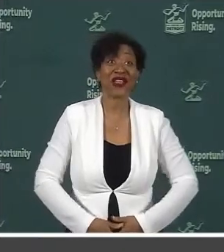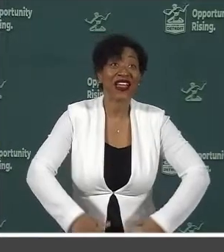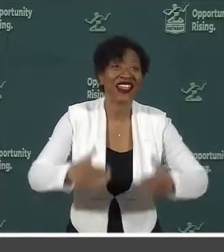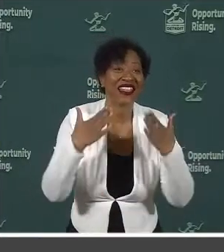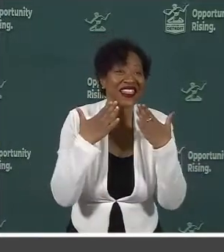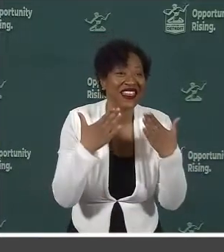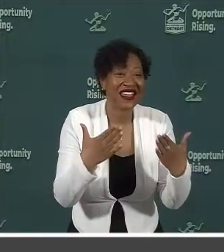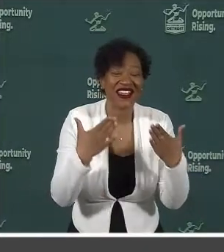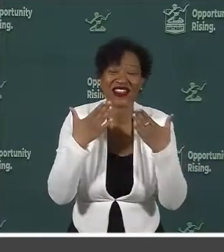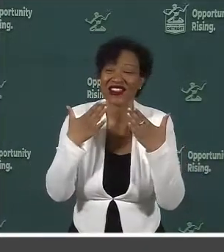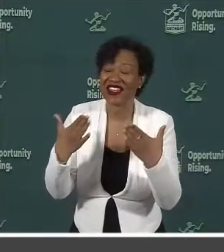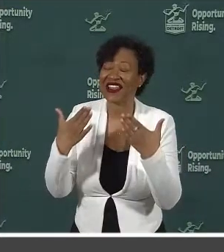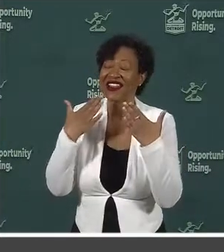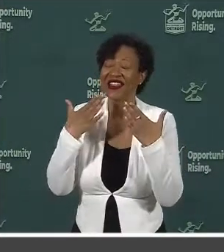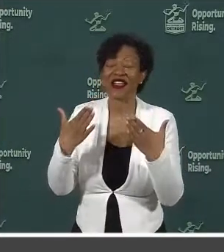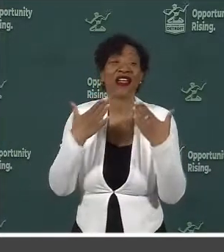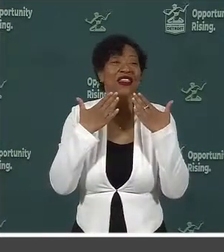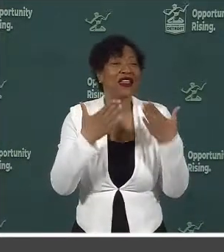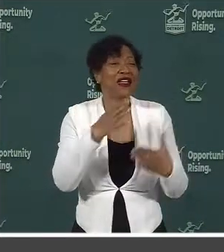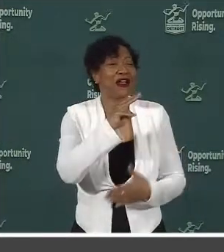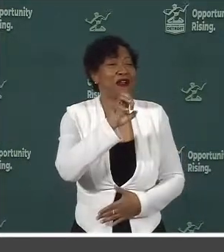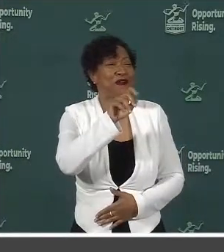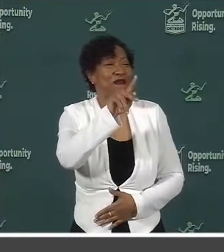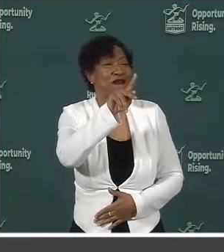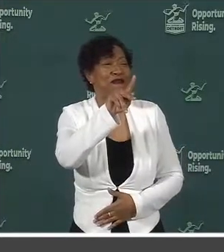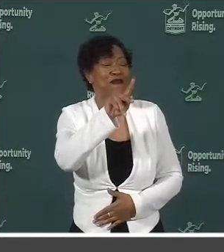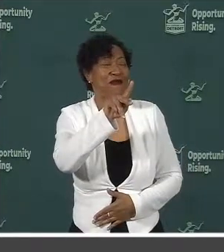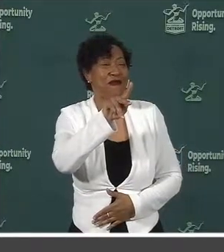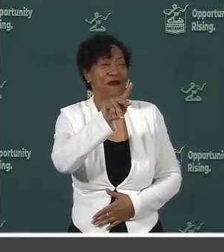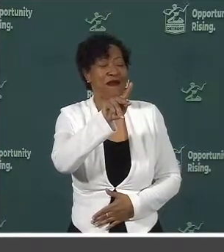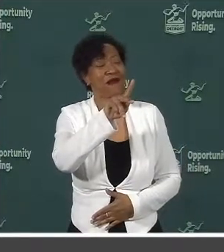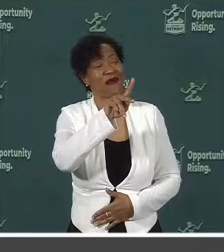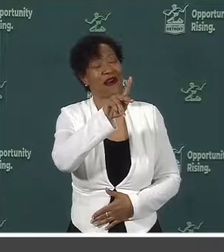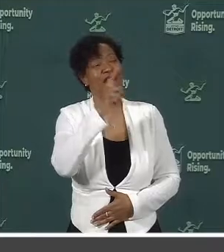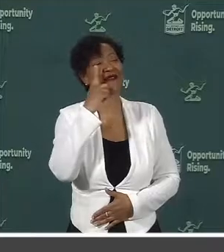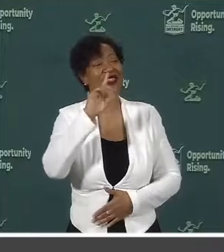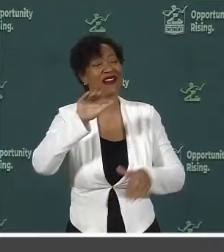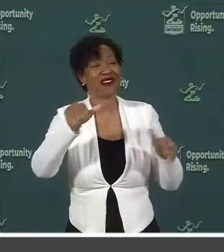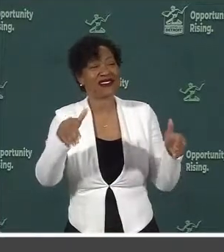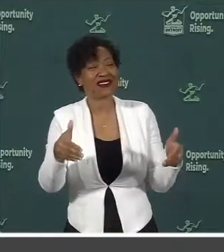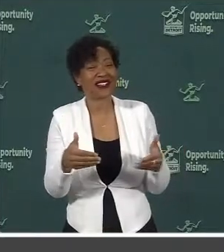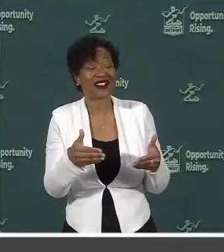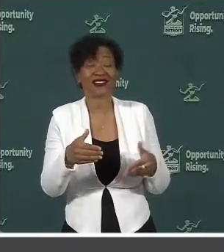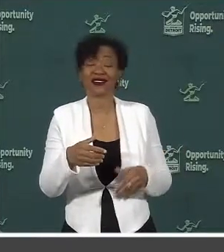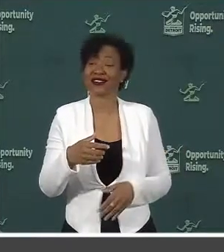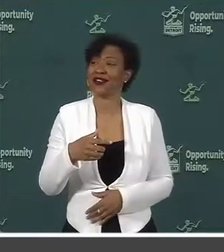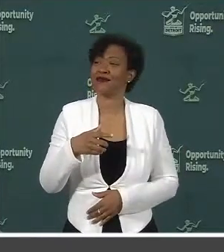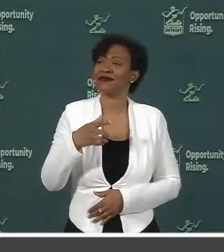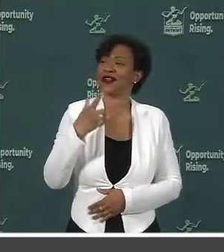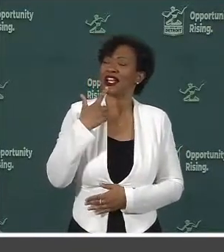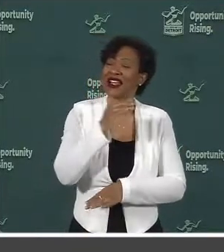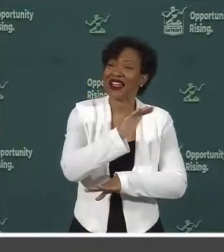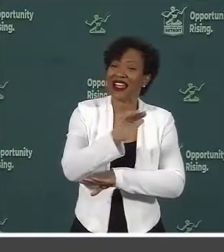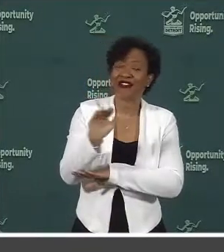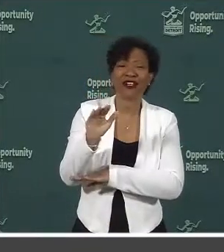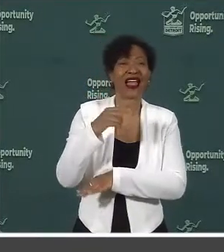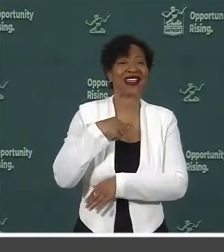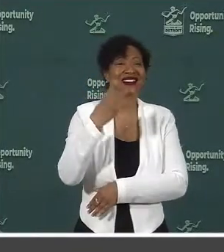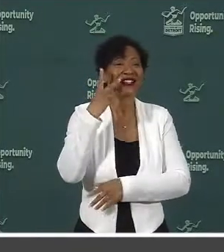FOR THAT INTRODUCTION AND GOOD EVENING TO THE FOLKS WHO ARE ALREADY TUNED IN ONLINE WE'RE